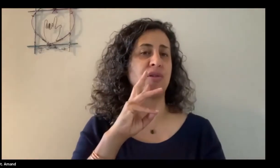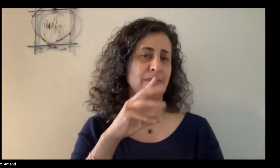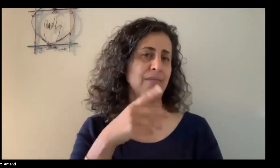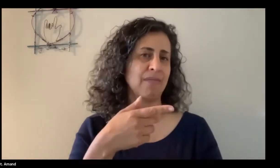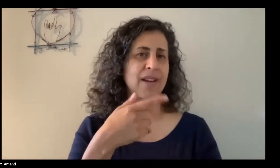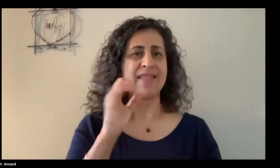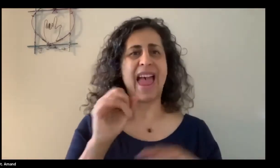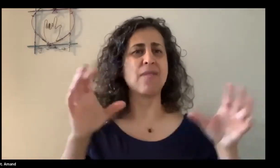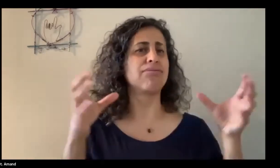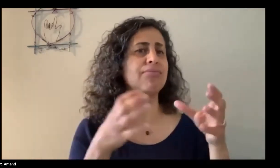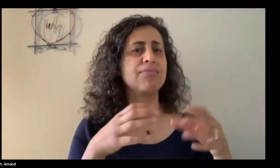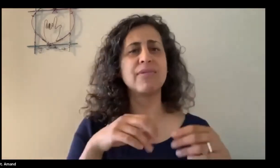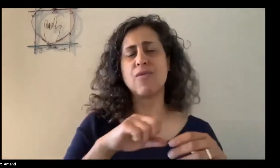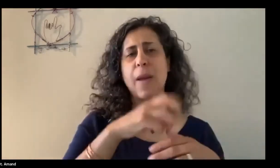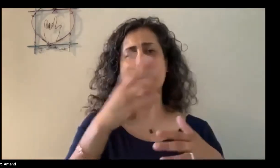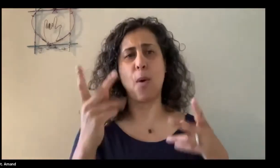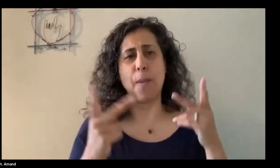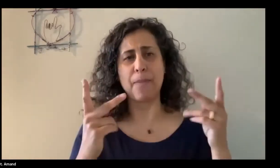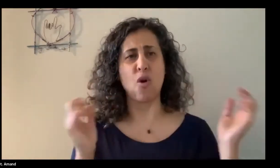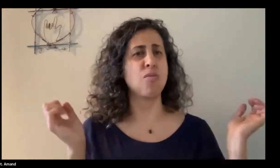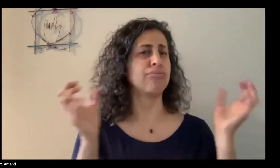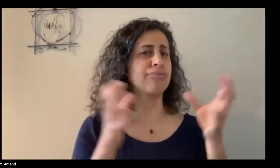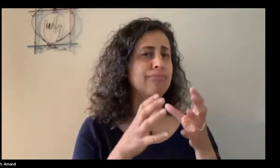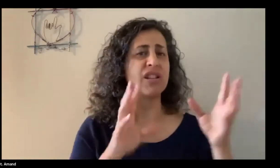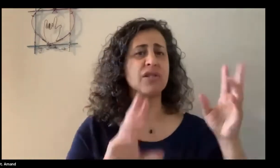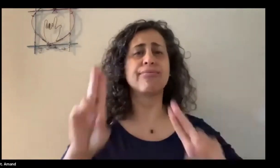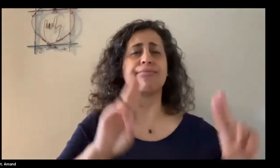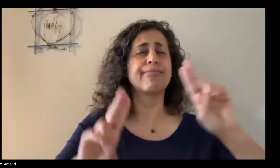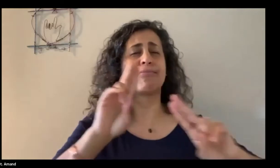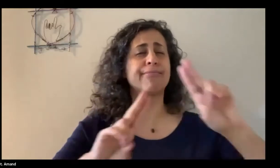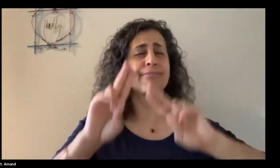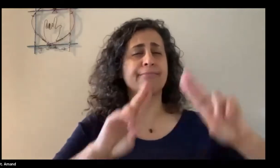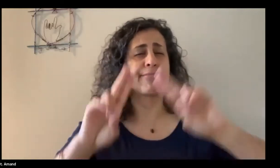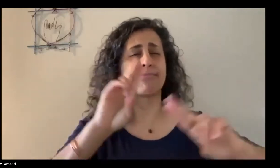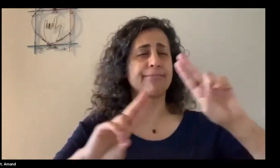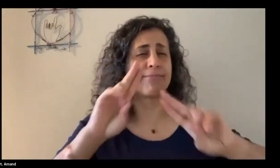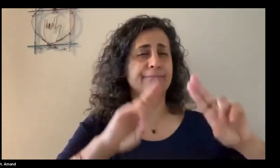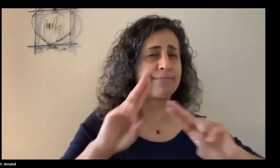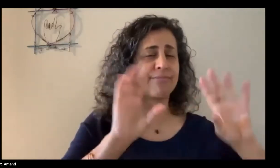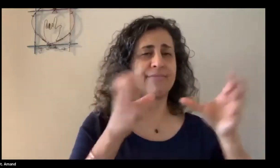we would go to a place called Muddy Waters, like, one time, one Friday a month, you know, a few people.